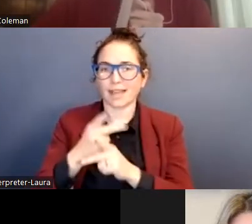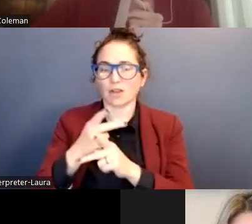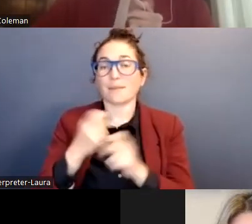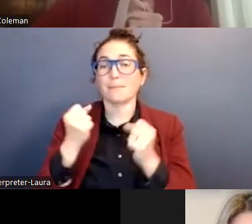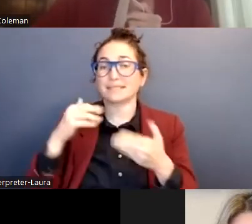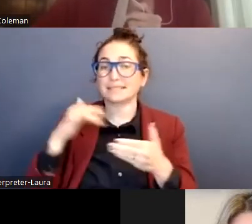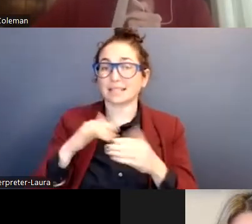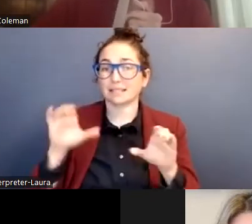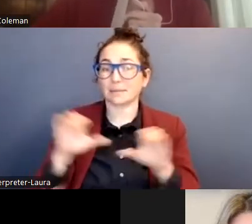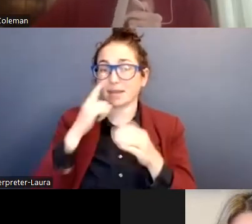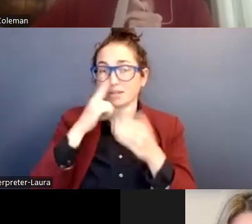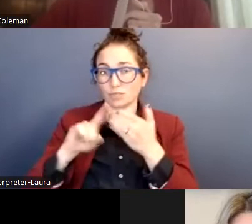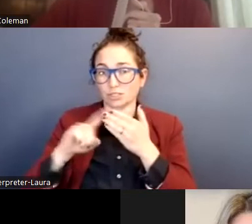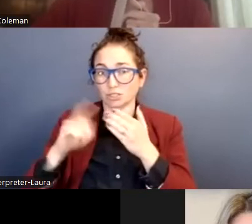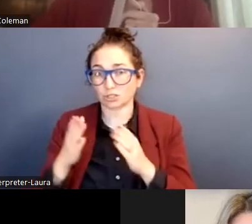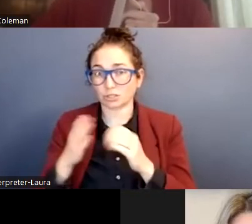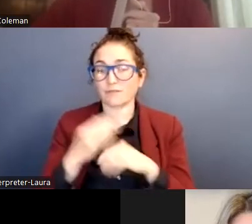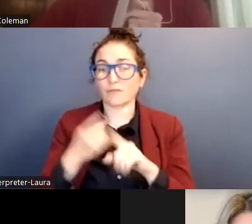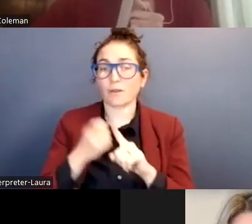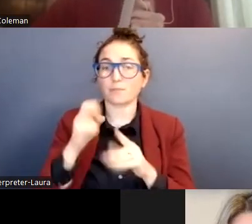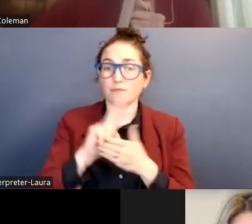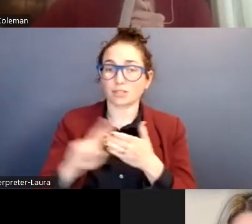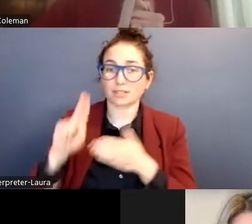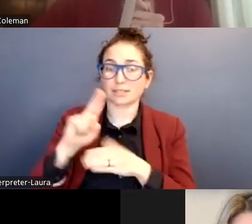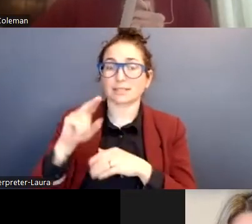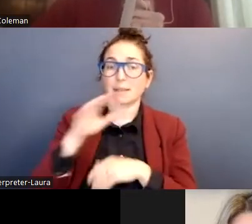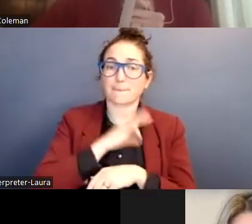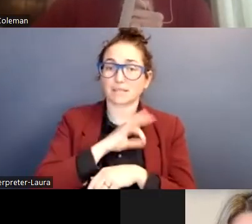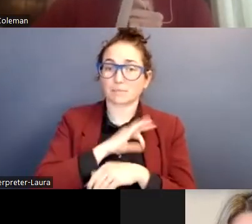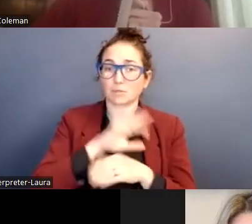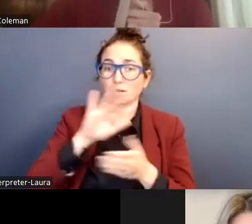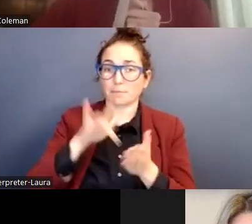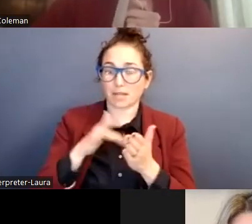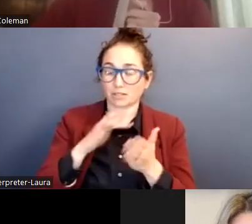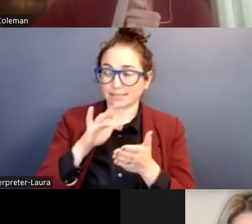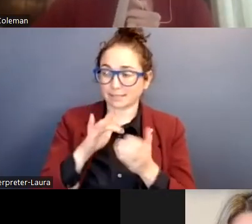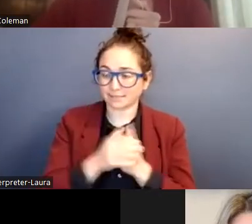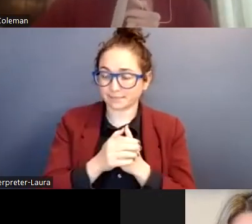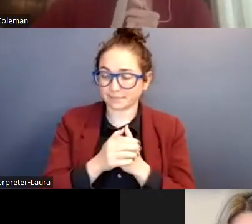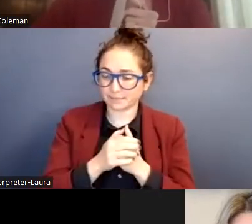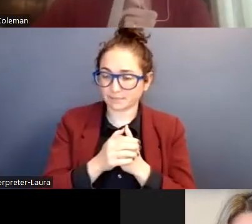researchers from the University of Pittsburgh Medical Center, what is all big survey responses